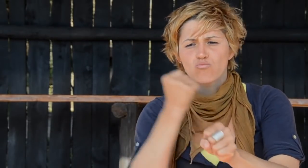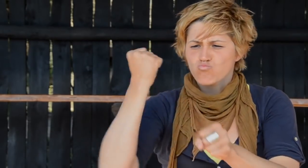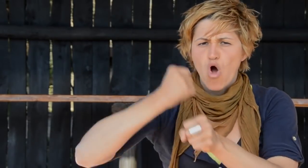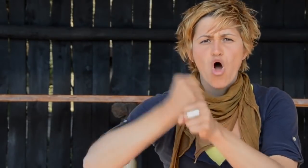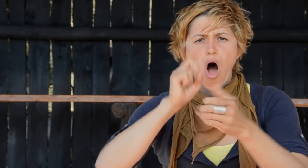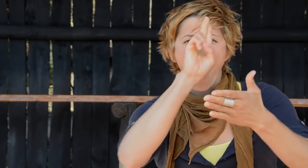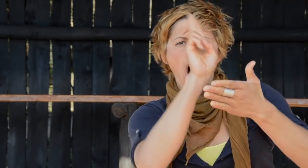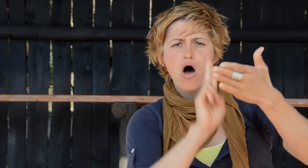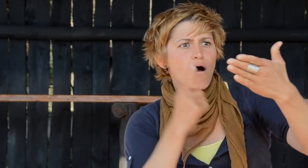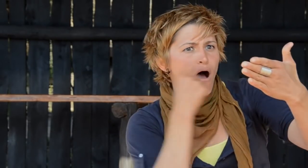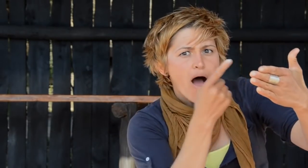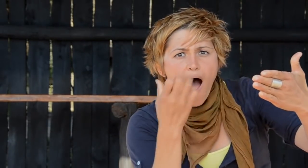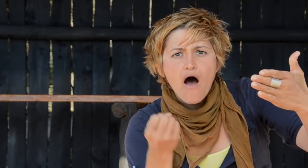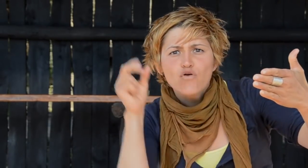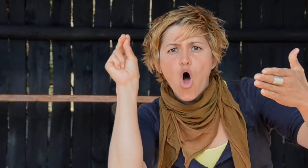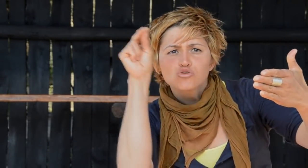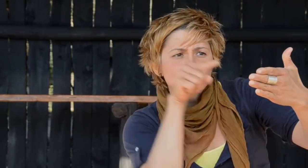ostriches.